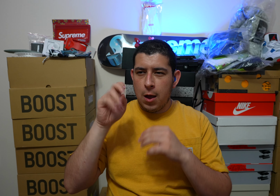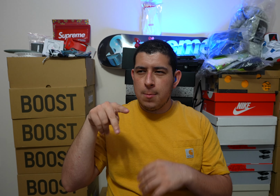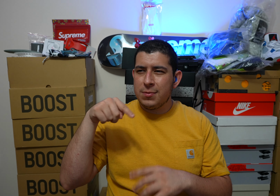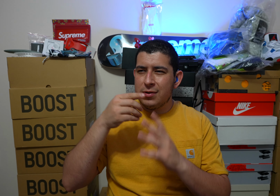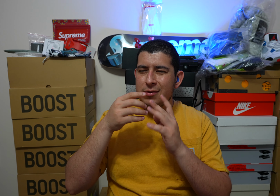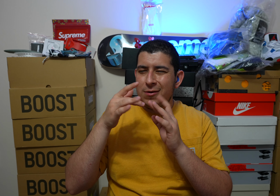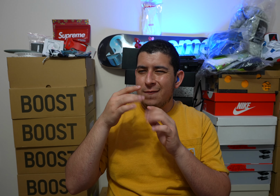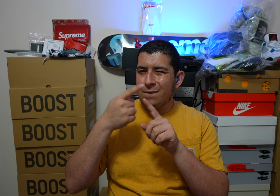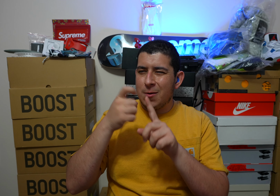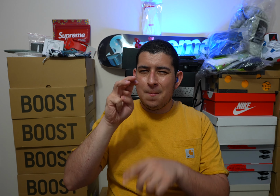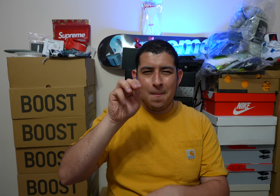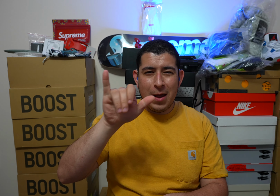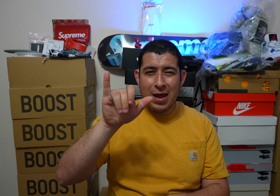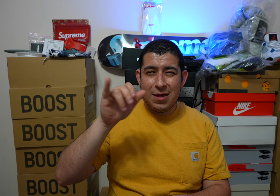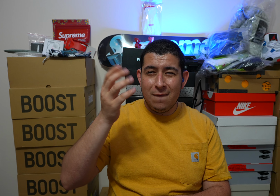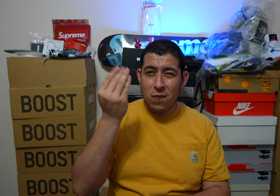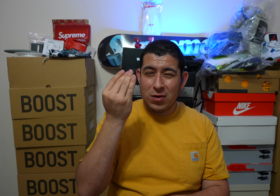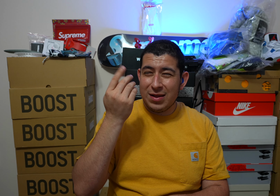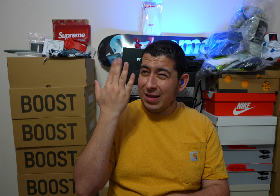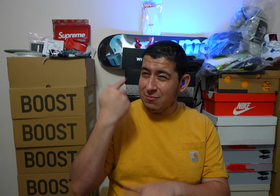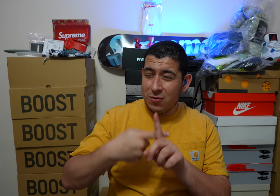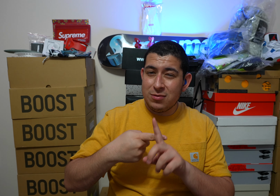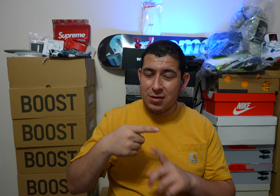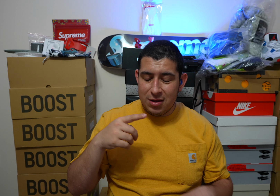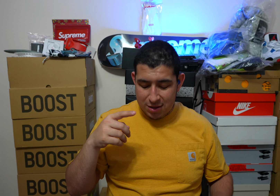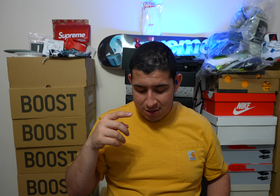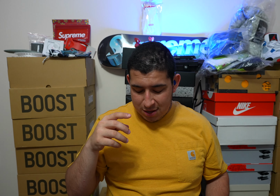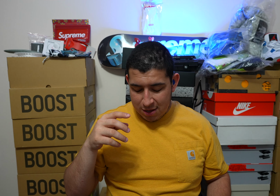It came out on May 14th.